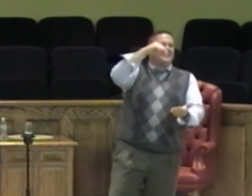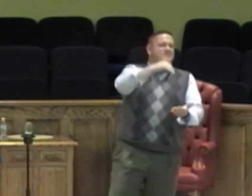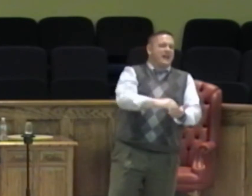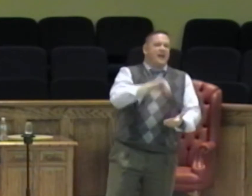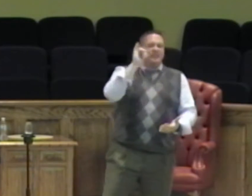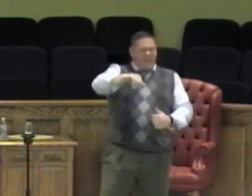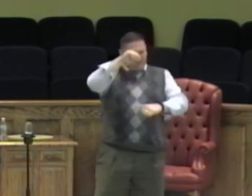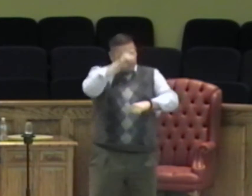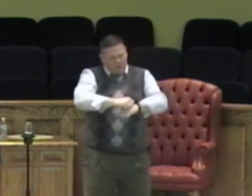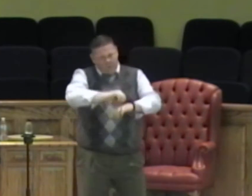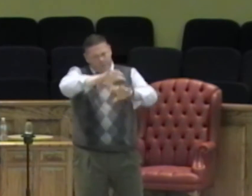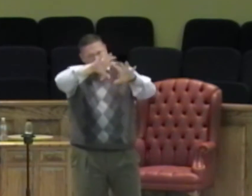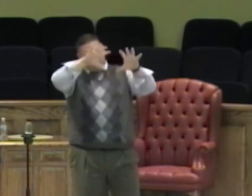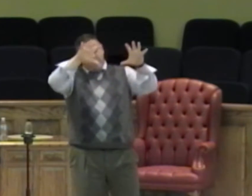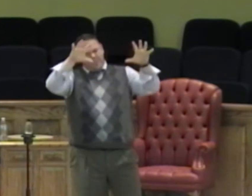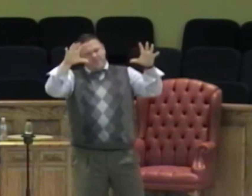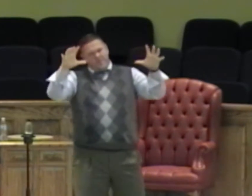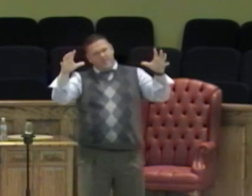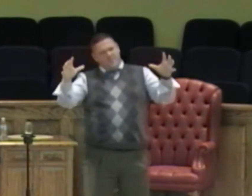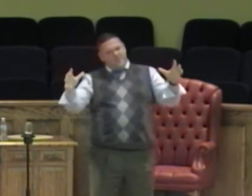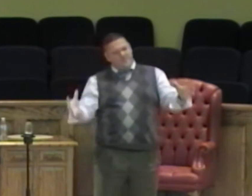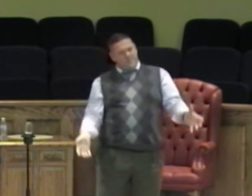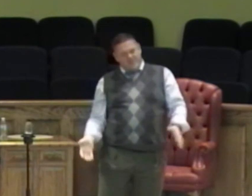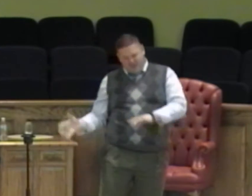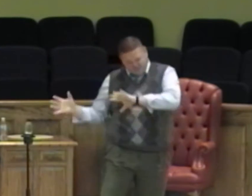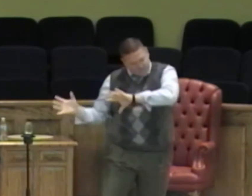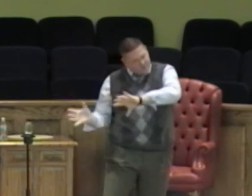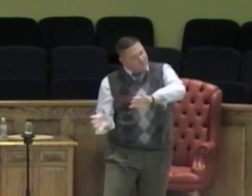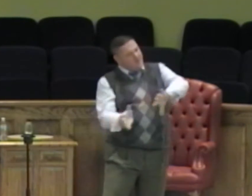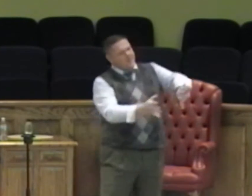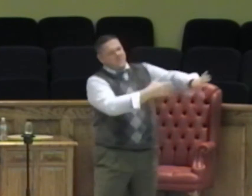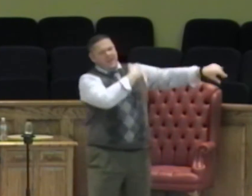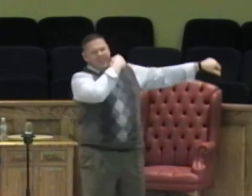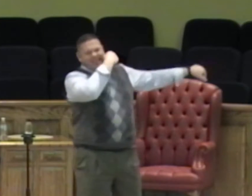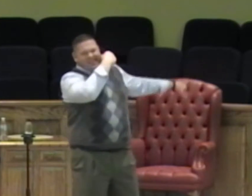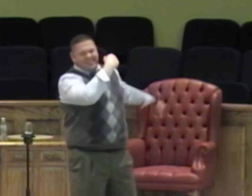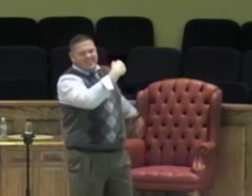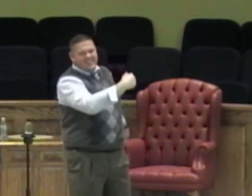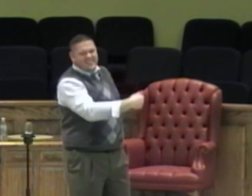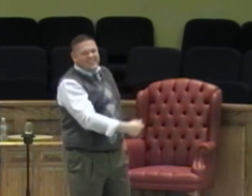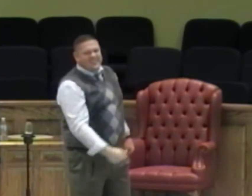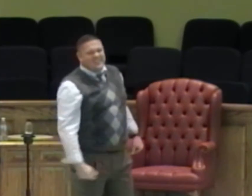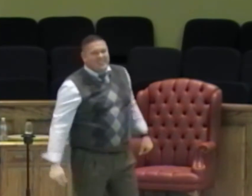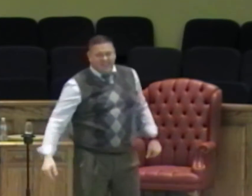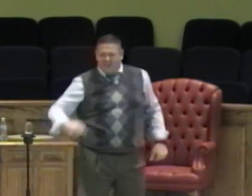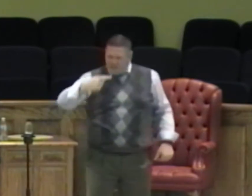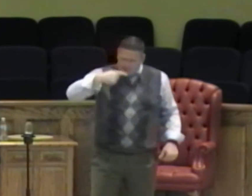It's about the stone That was rolled away